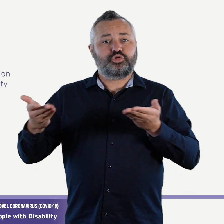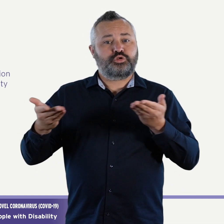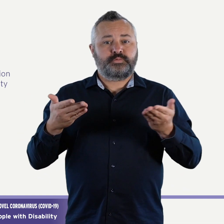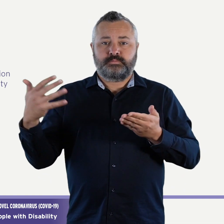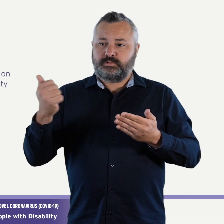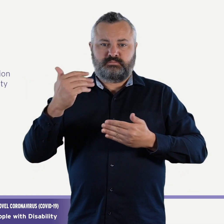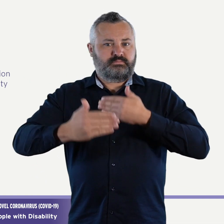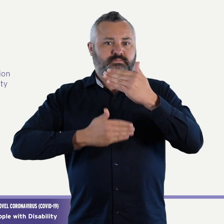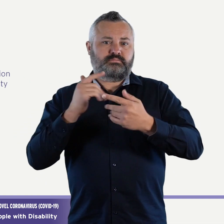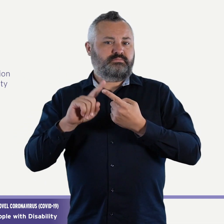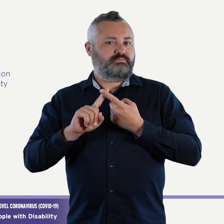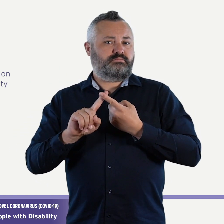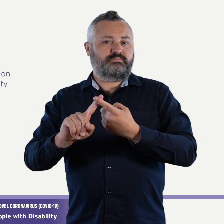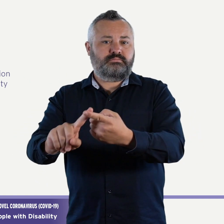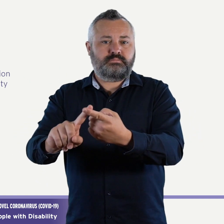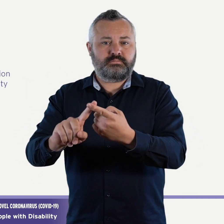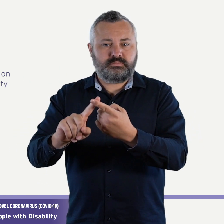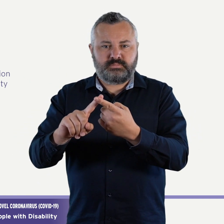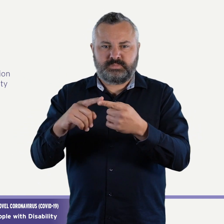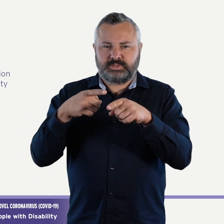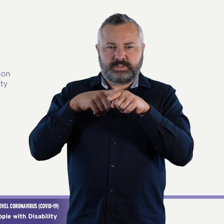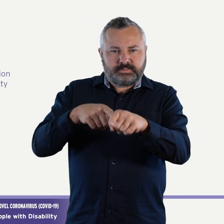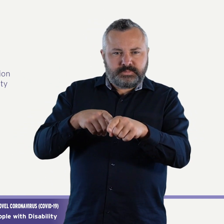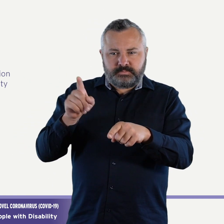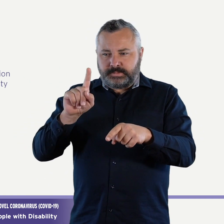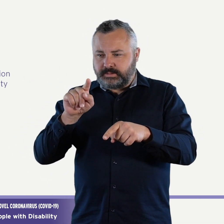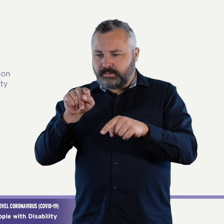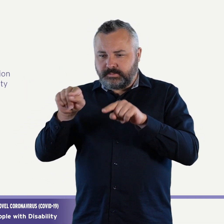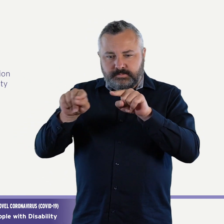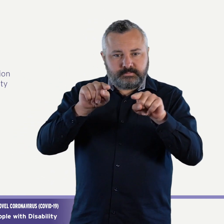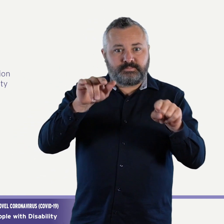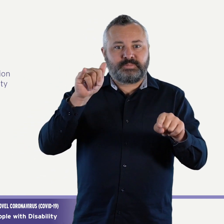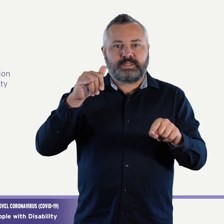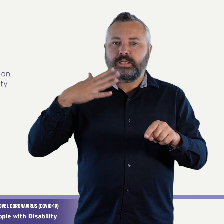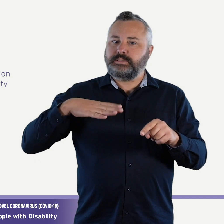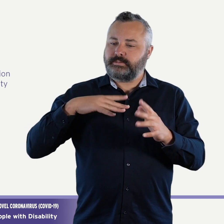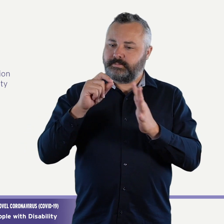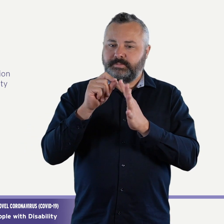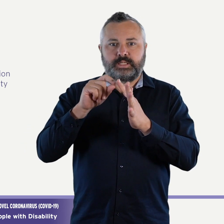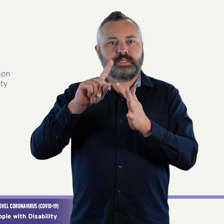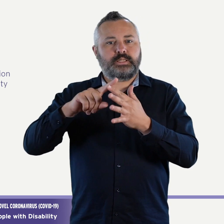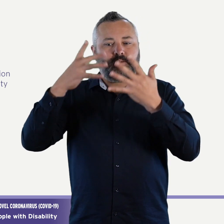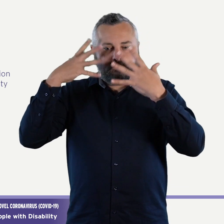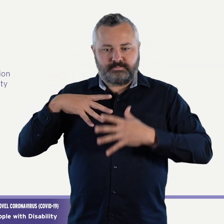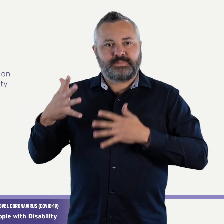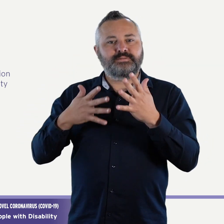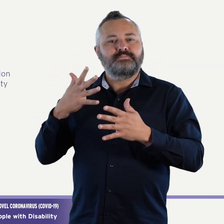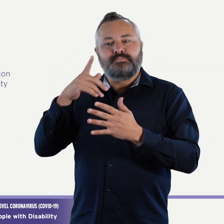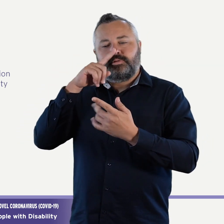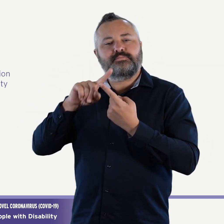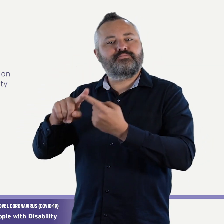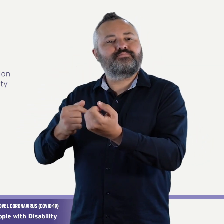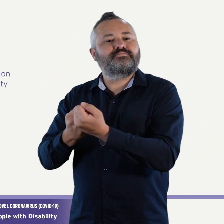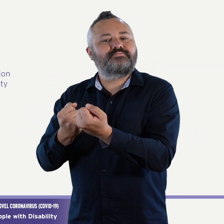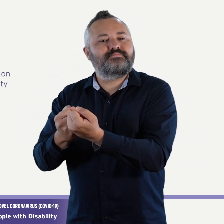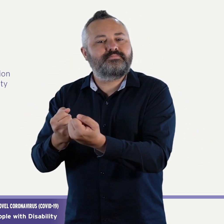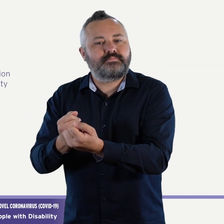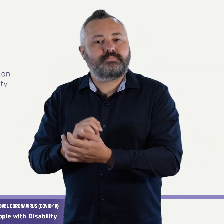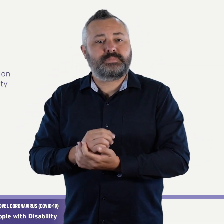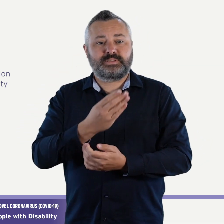Support continuity of service, where PPE is a usual and essential requirement for the delivery of particular support activities.